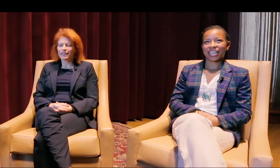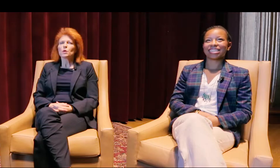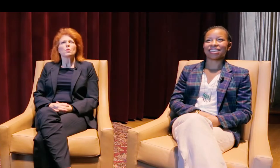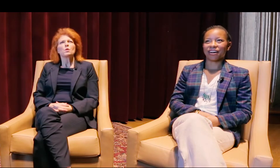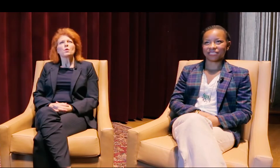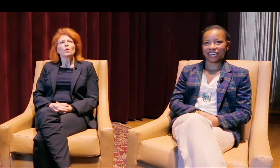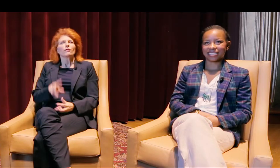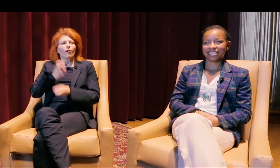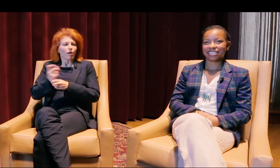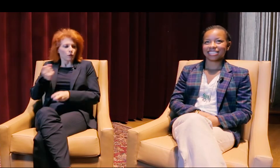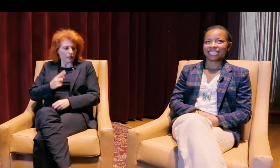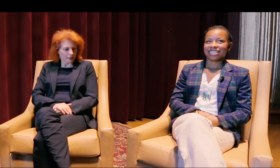Oh, that is a hard one.